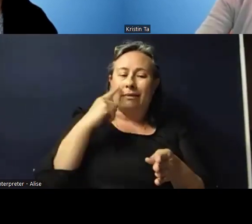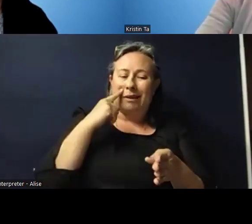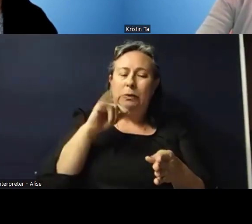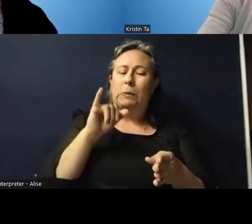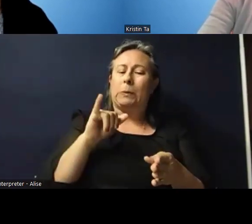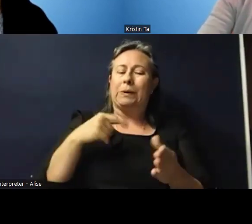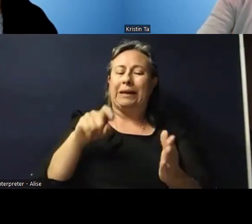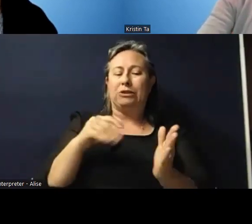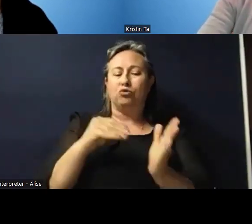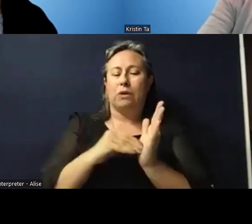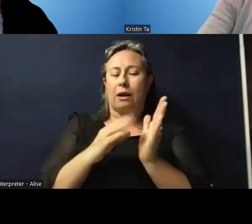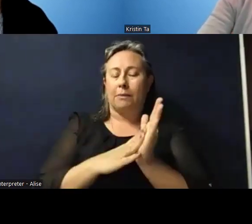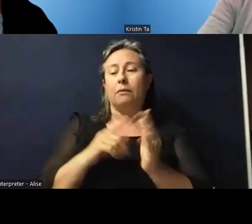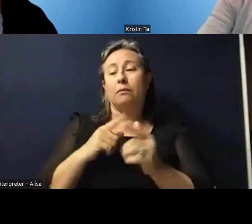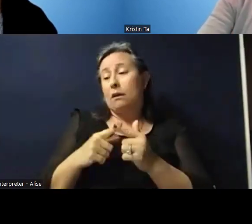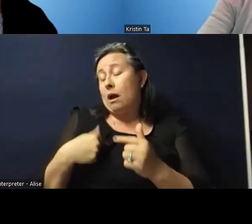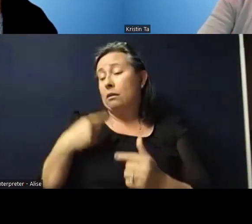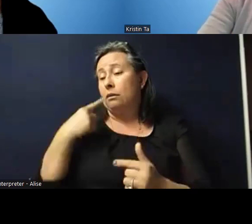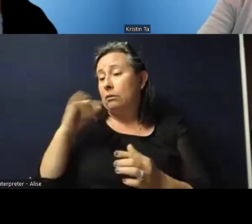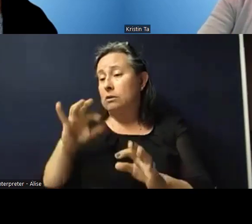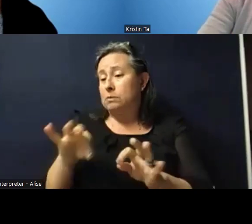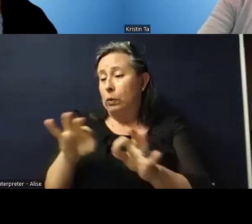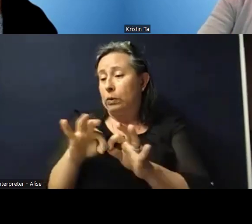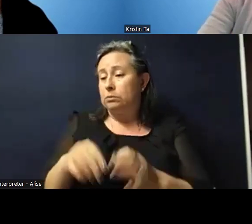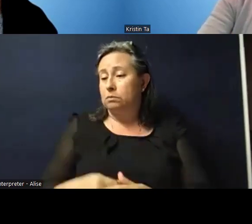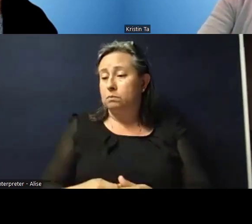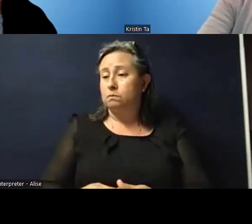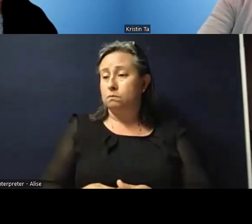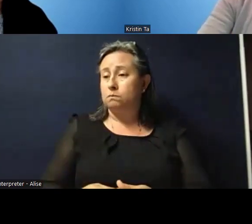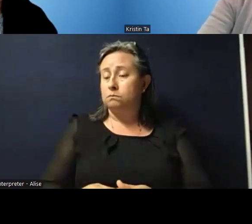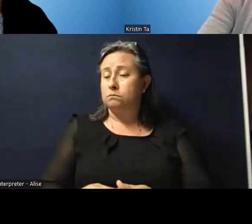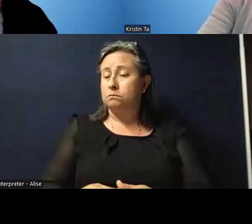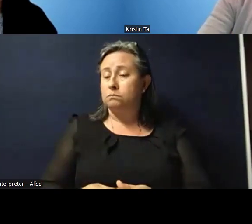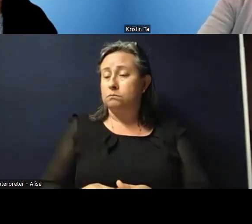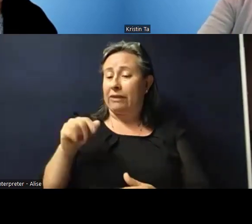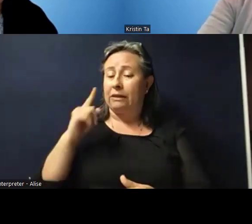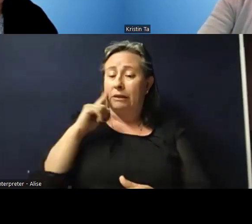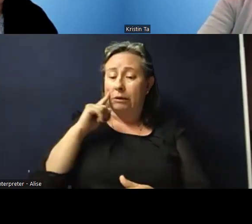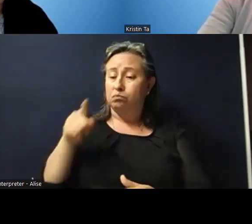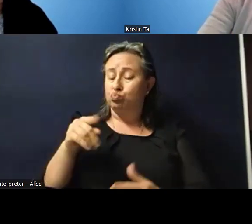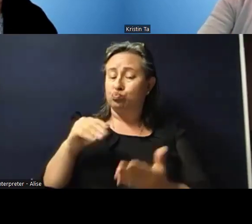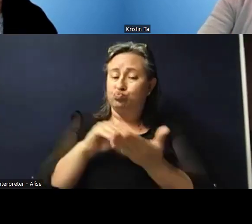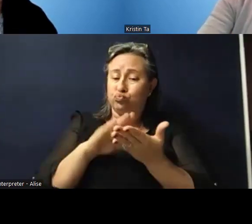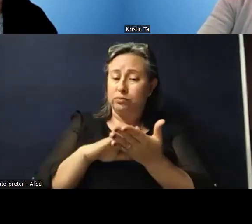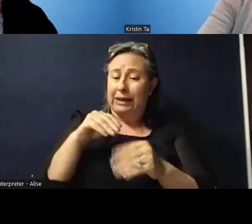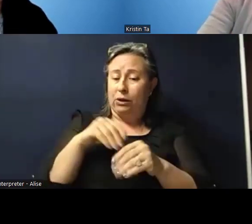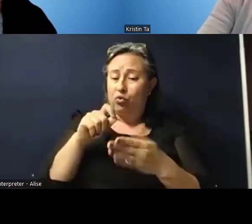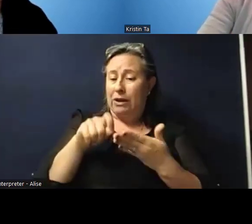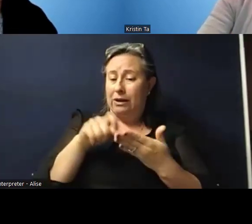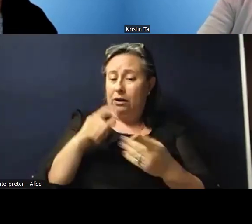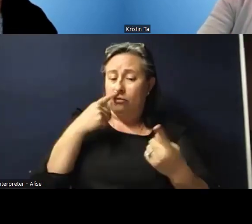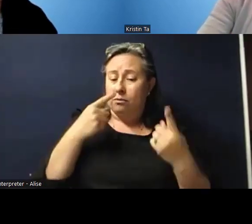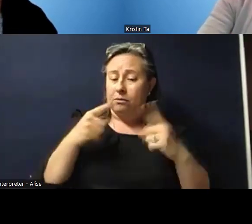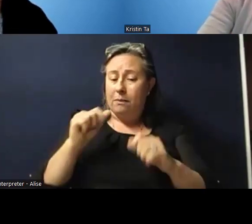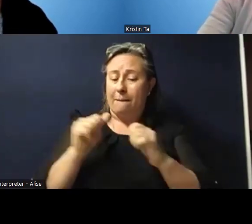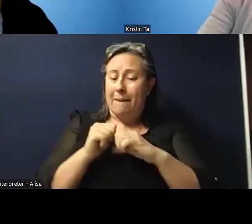then I think that that's important and place that in the written agreement, making certainly that the ... all of the requirements of the written agreement